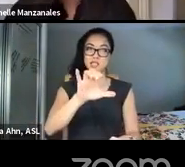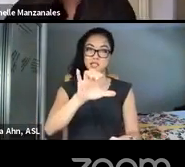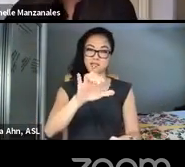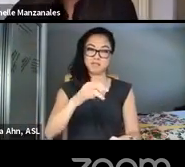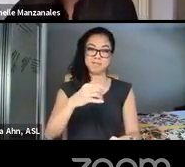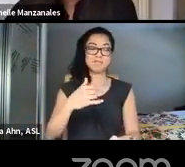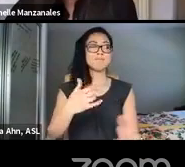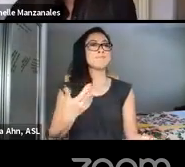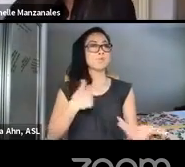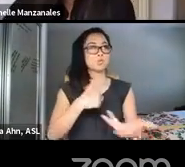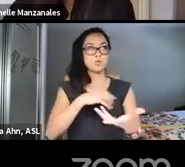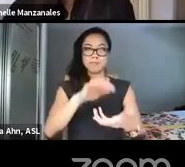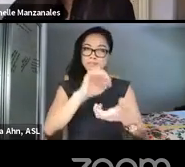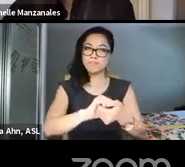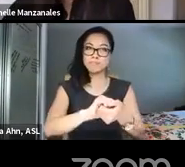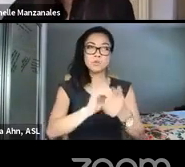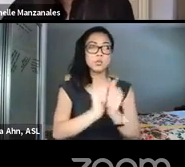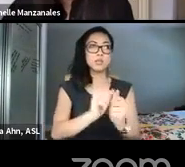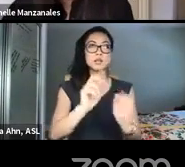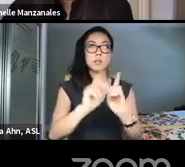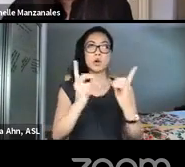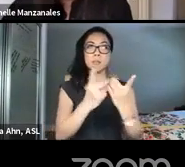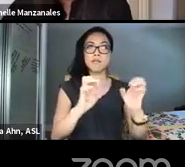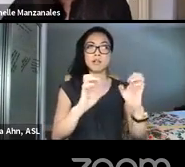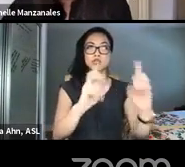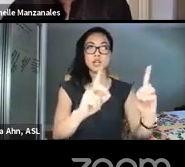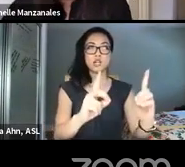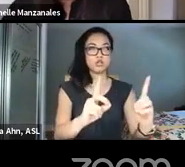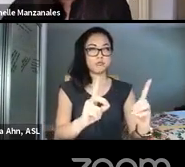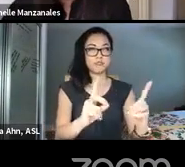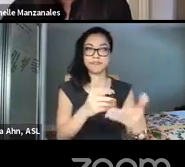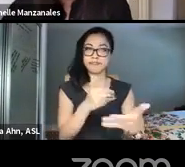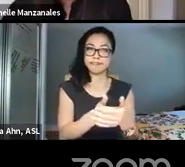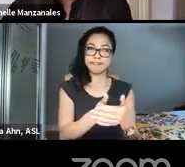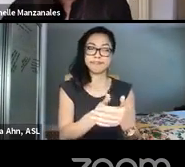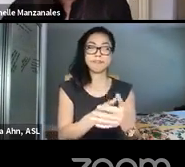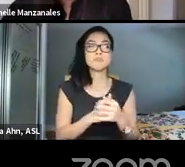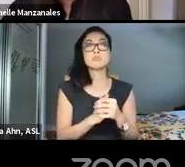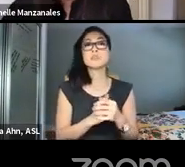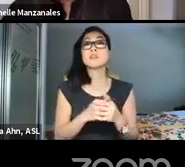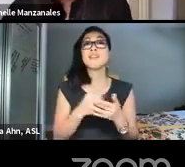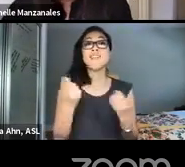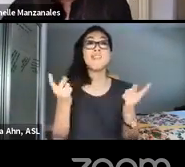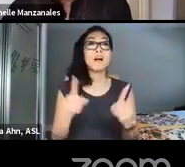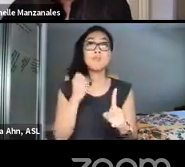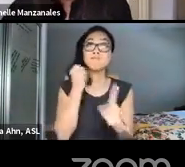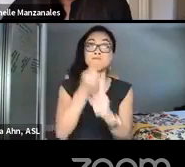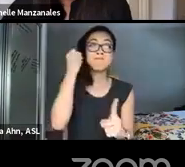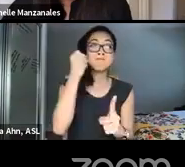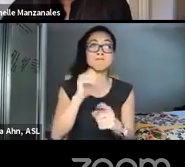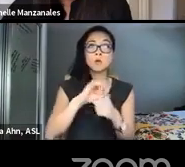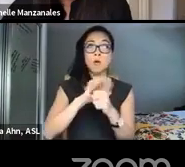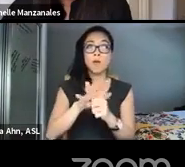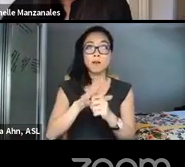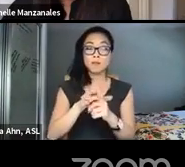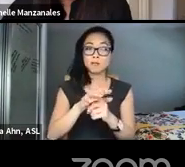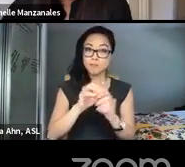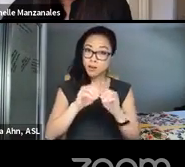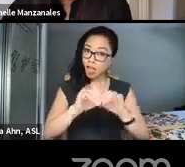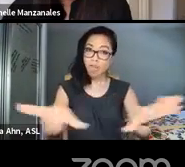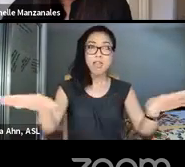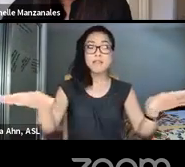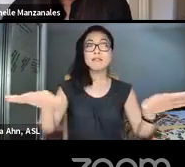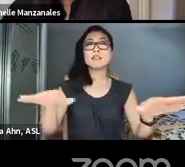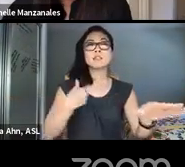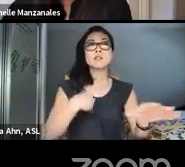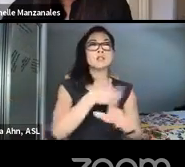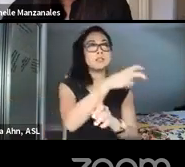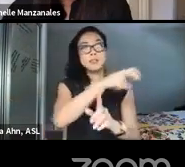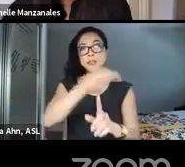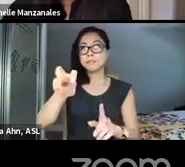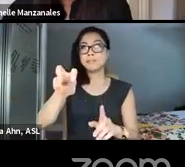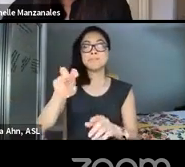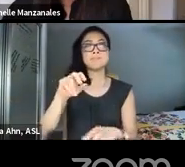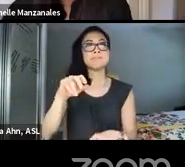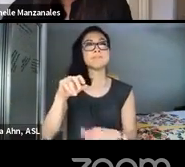York public school system. In addition to that, we have partnerships across the country